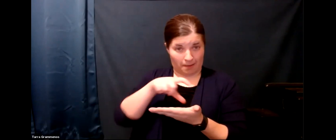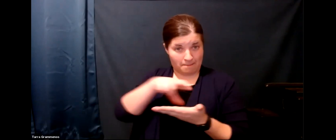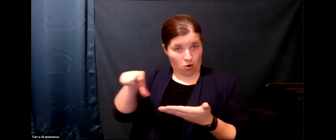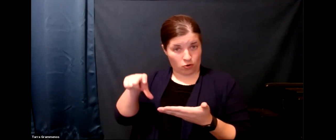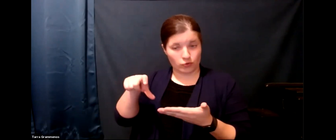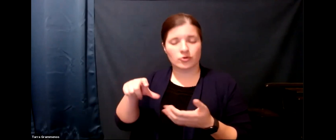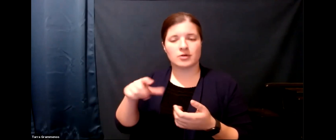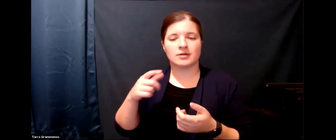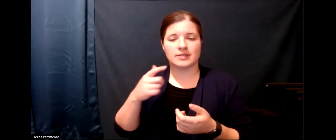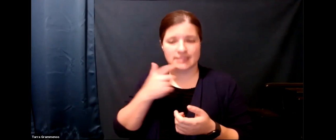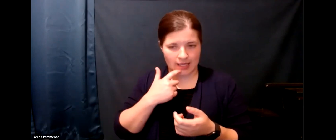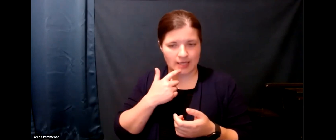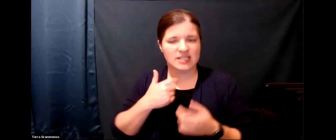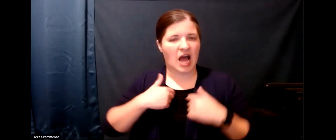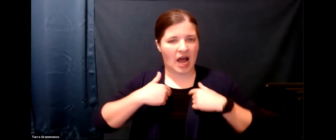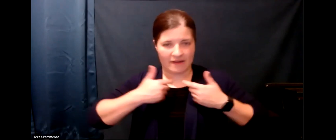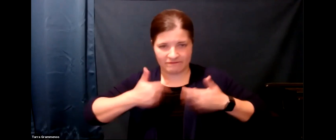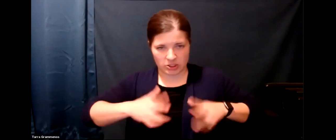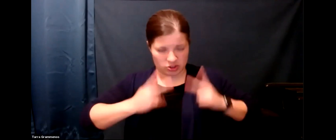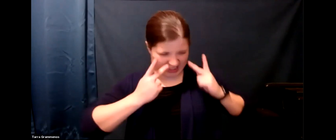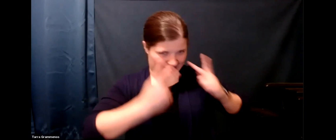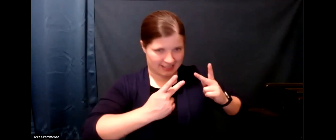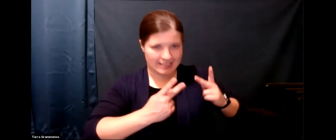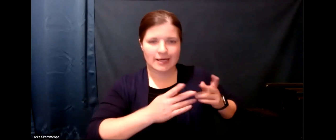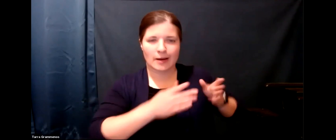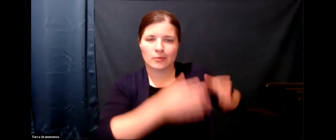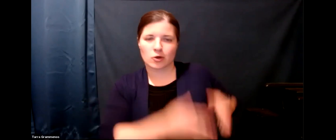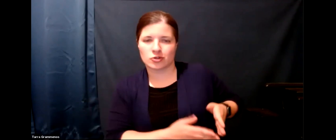have seen a proof of residence, such as a Minnesota